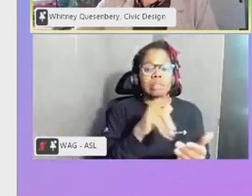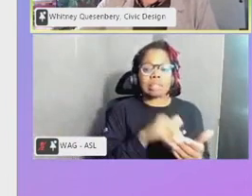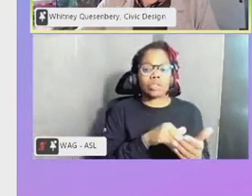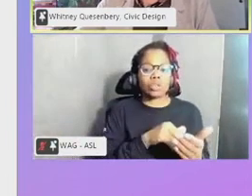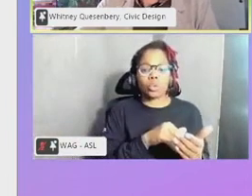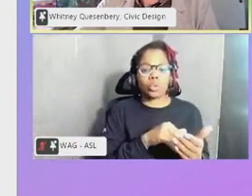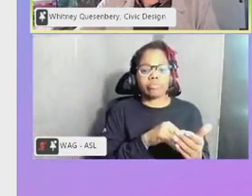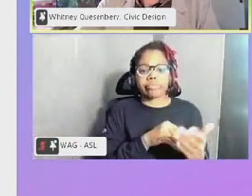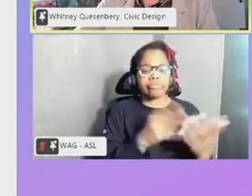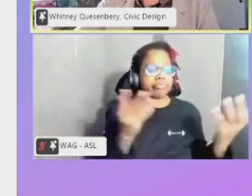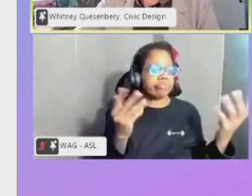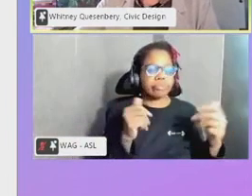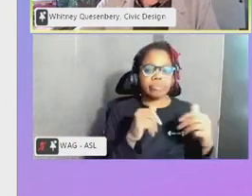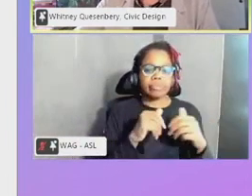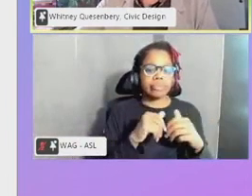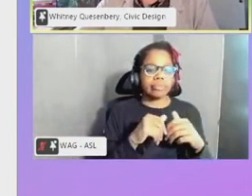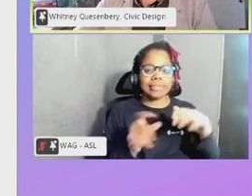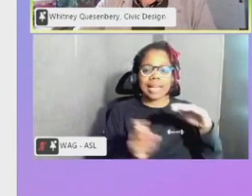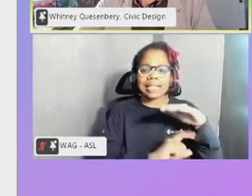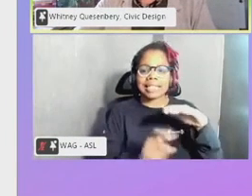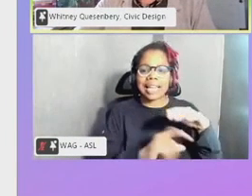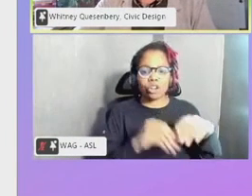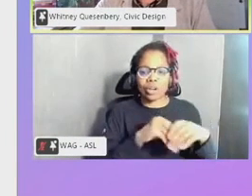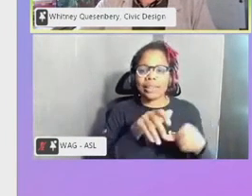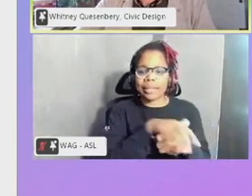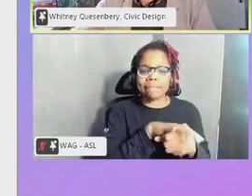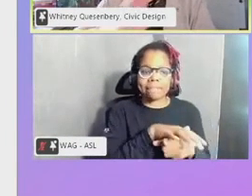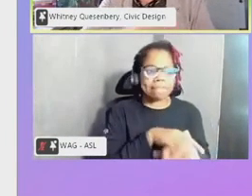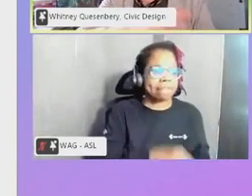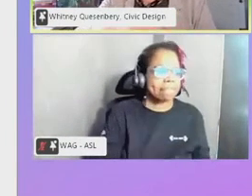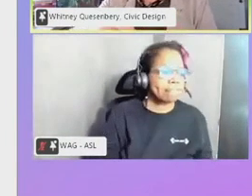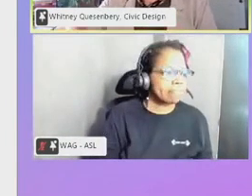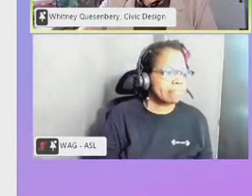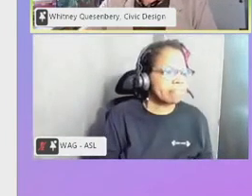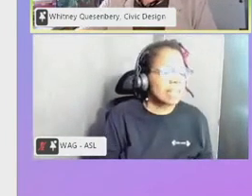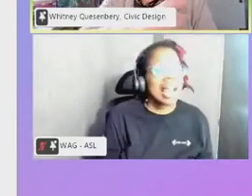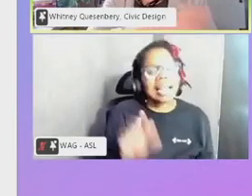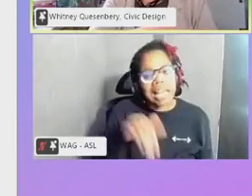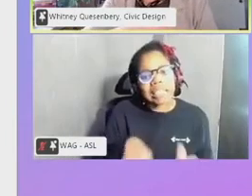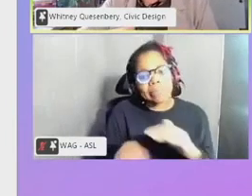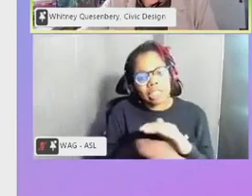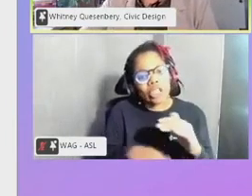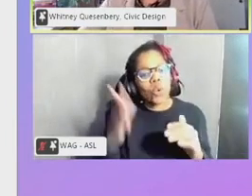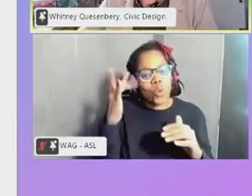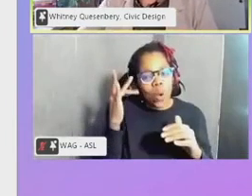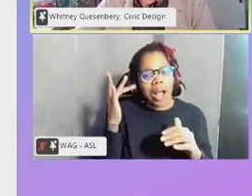ballot and it is cast somewhere, either in a box next to the system or at a